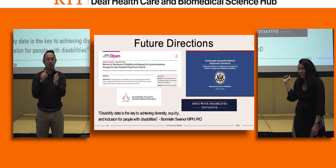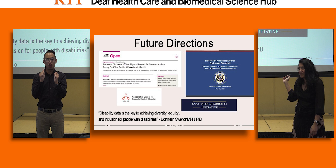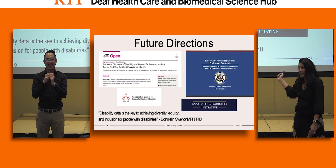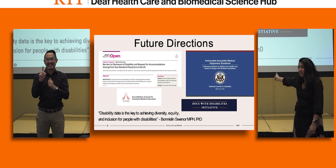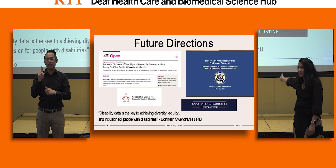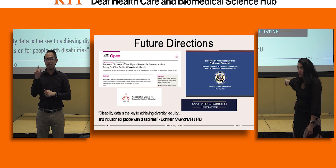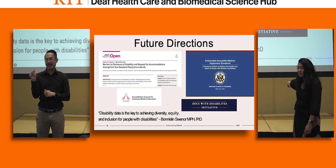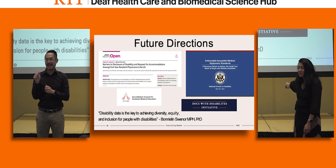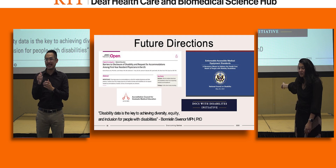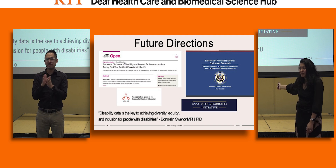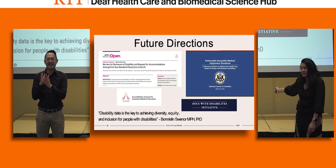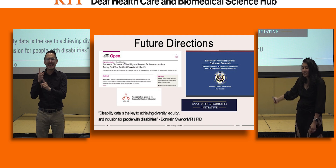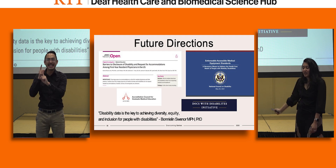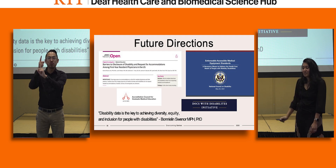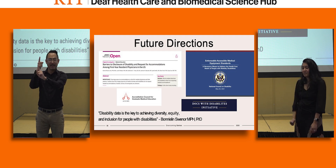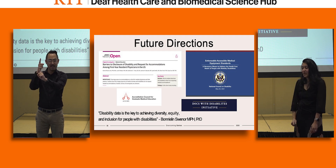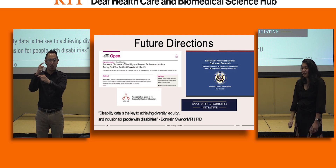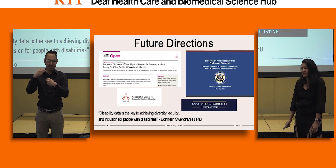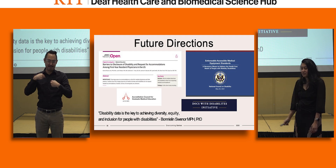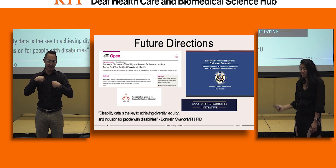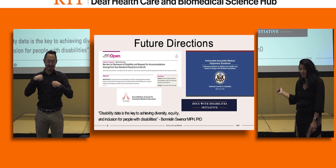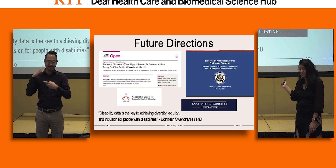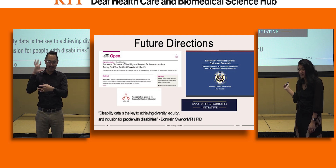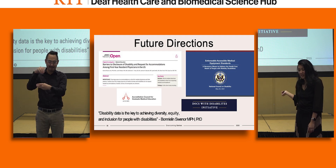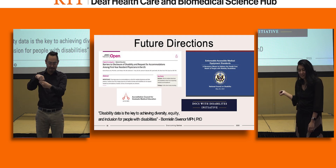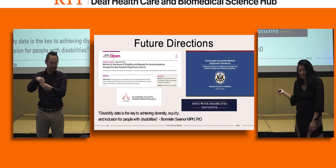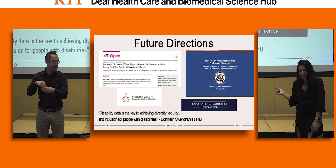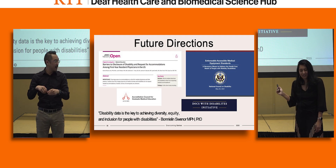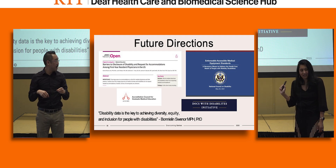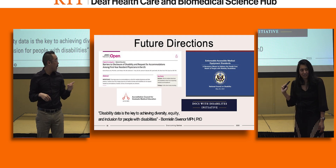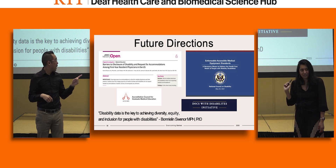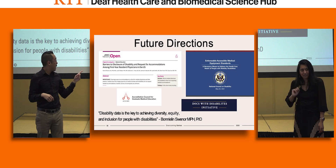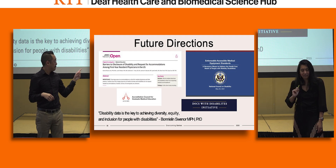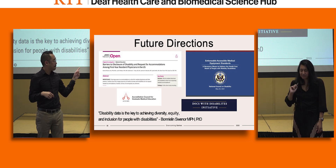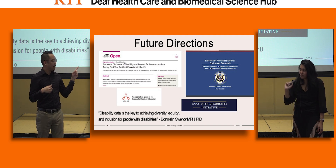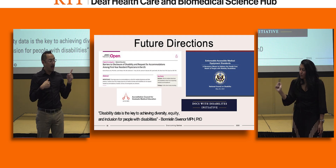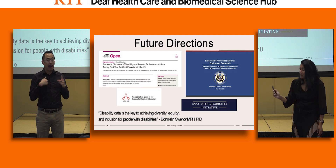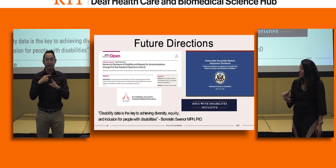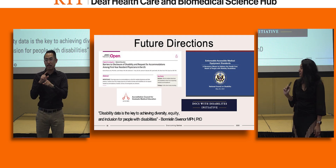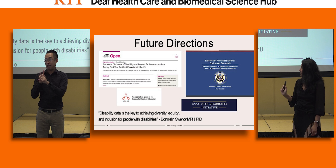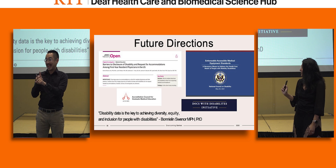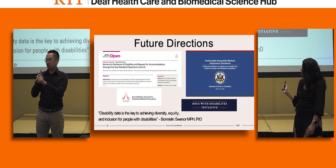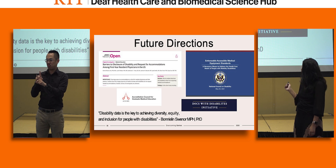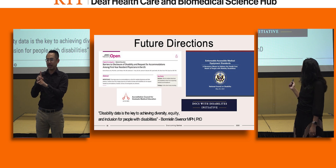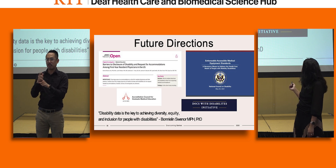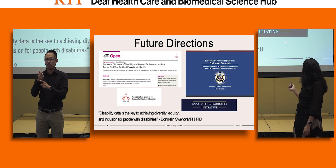I mean the Women with Disabilities in Medicine Mentor Work Group